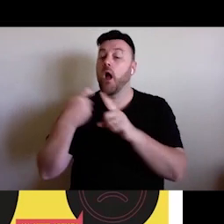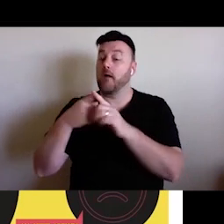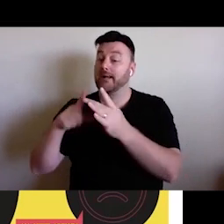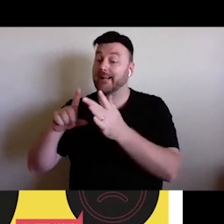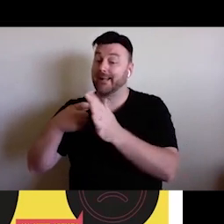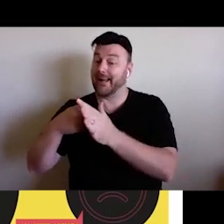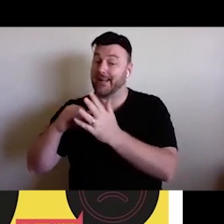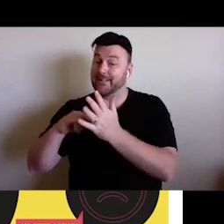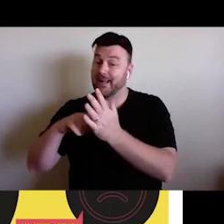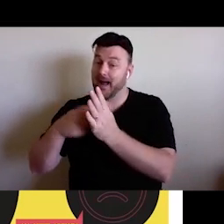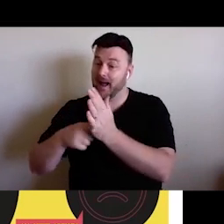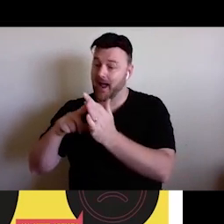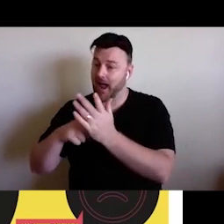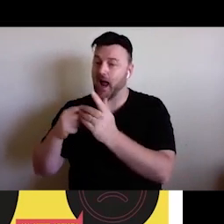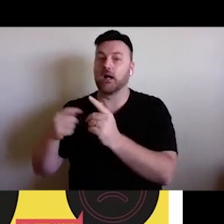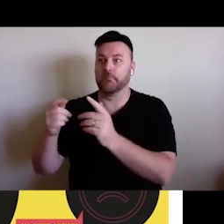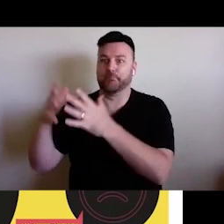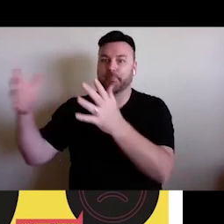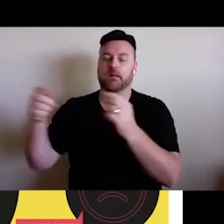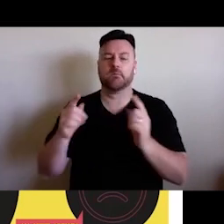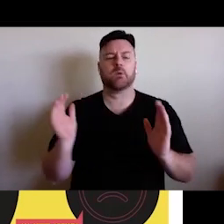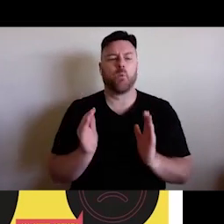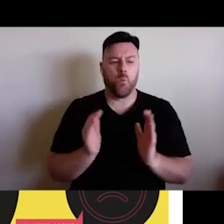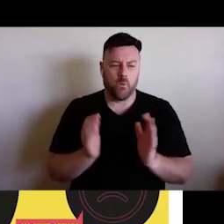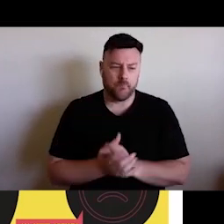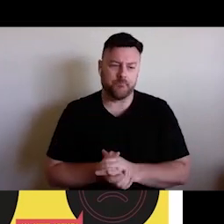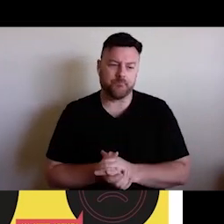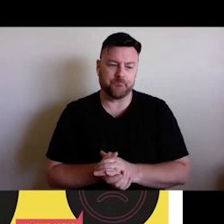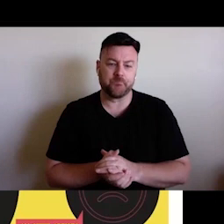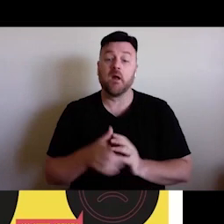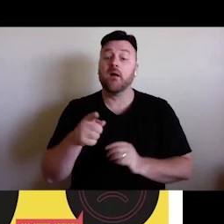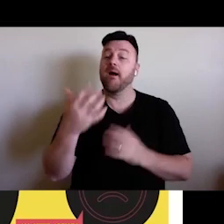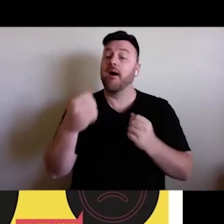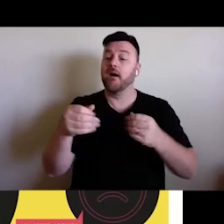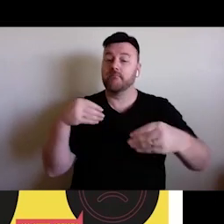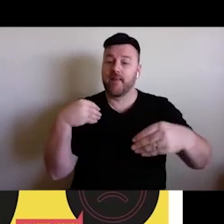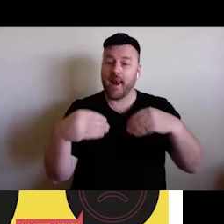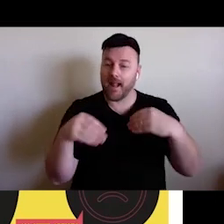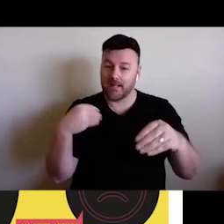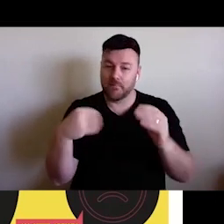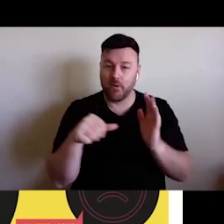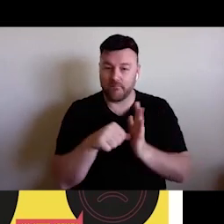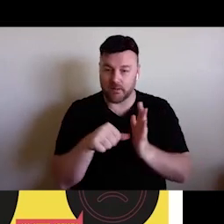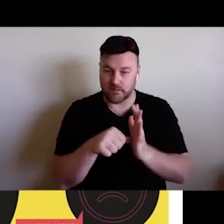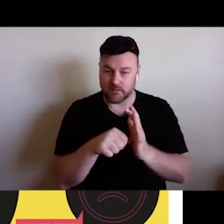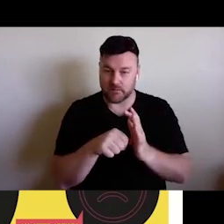funding. Whereas Kickstarter - you only get your money if you're successful with the campaign - Indiegogo has more flexible funding